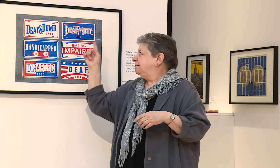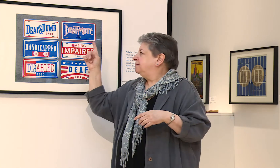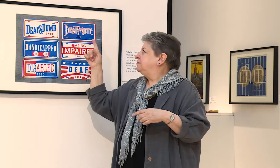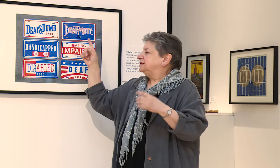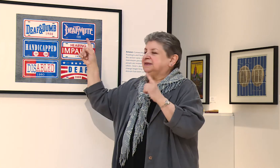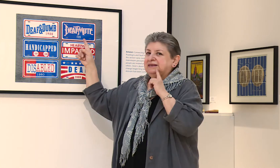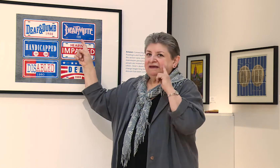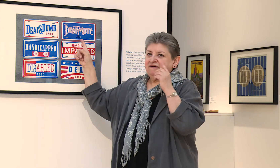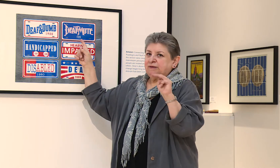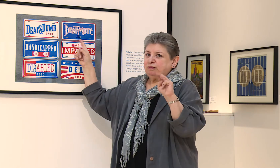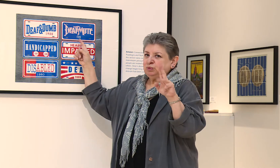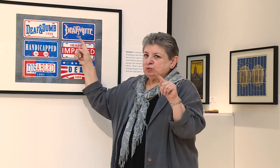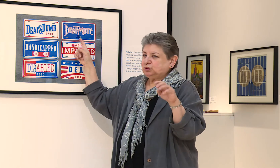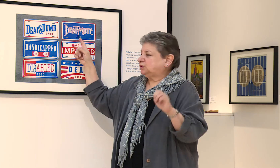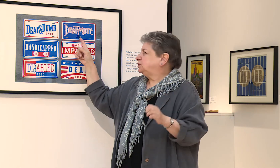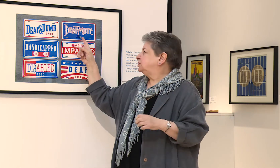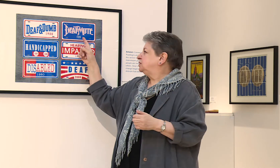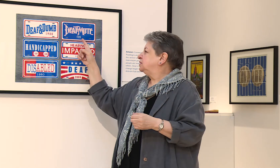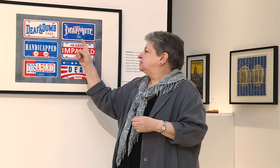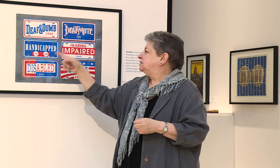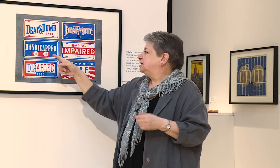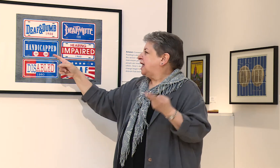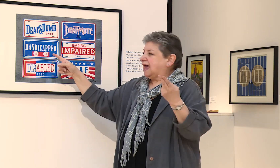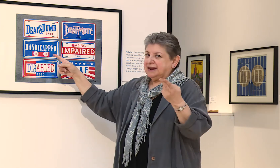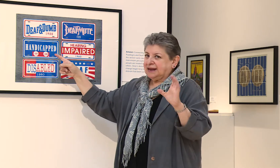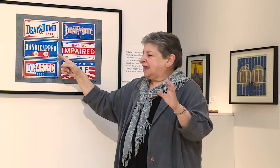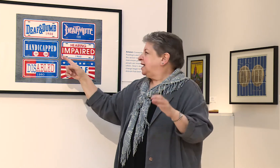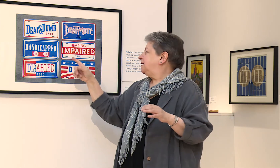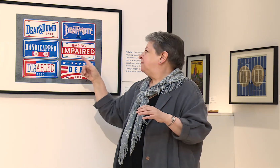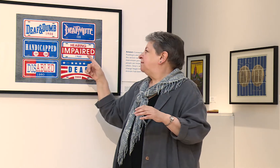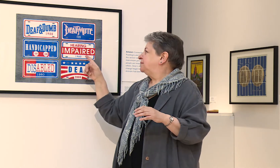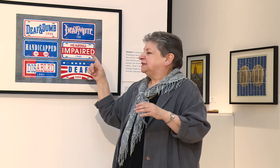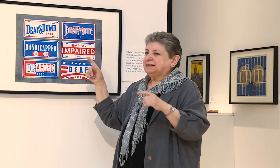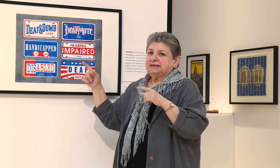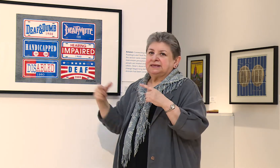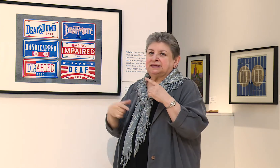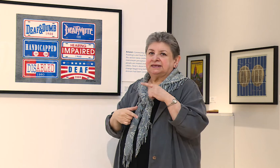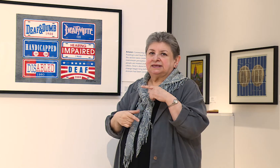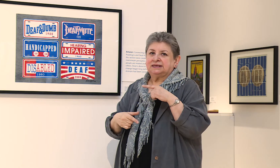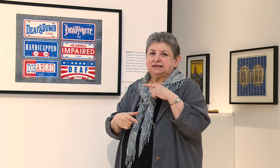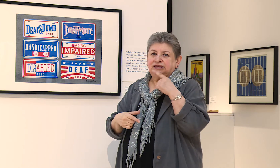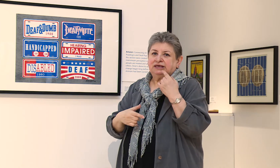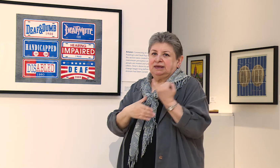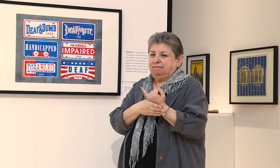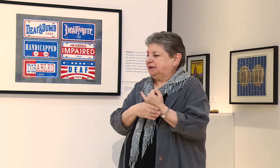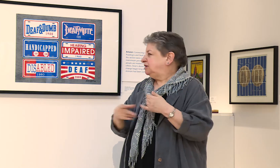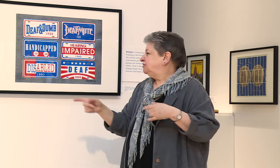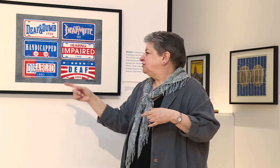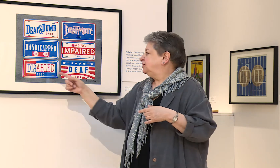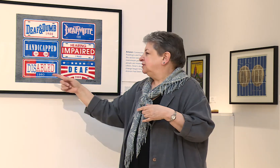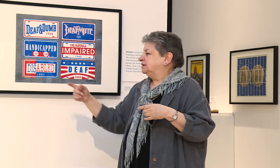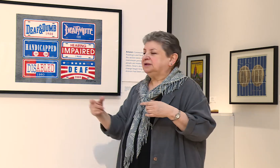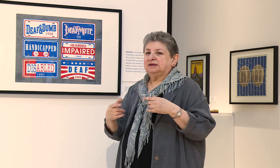We start with "Deaf & Dumb," "Deaf-Mute," "Handicapped," "Hearing-Impaired,"